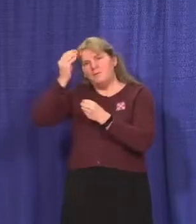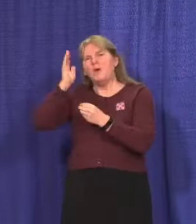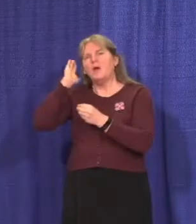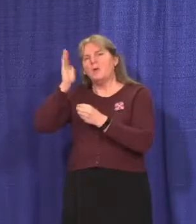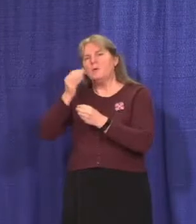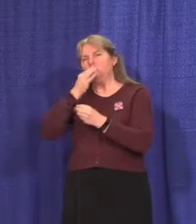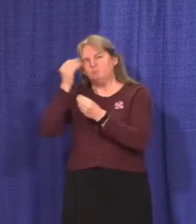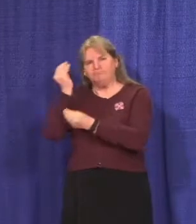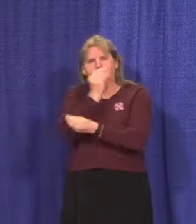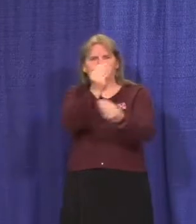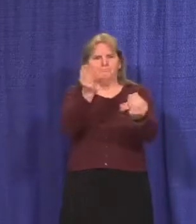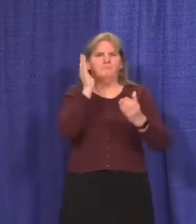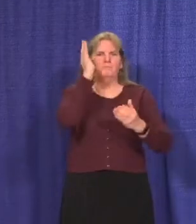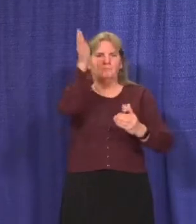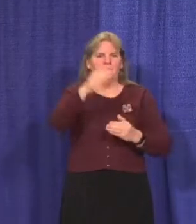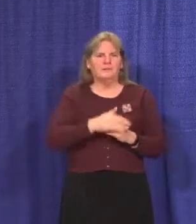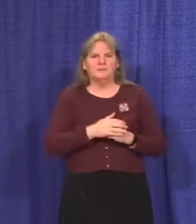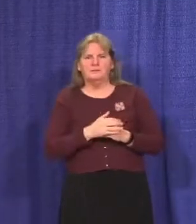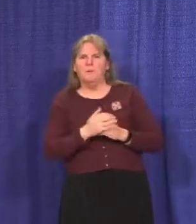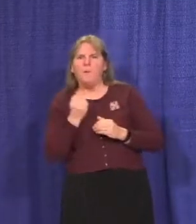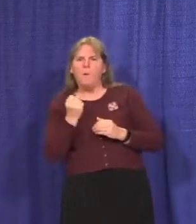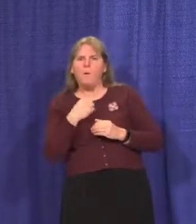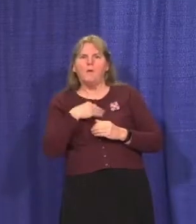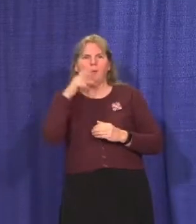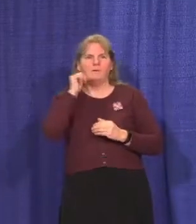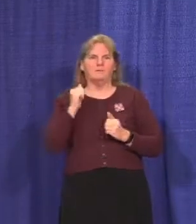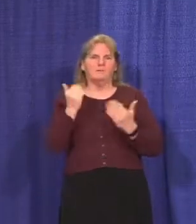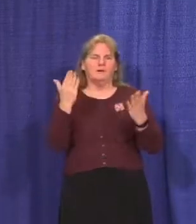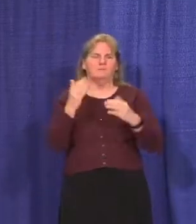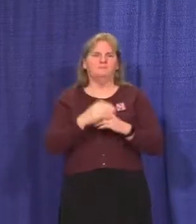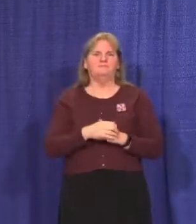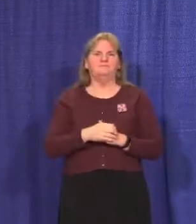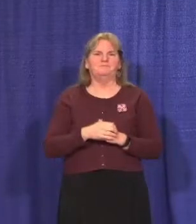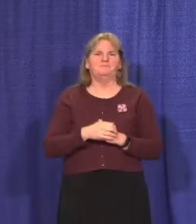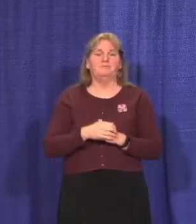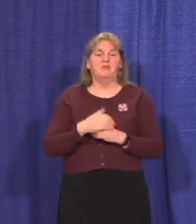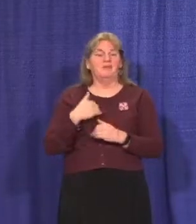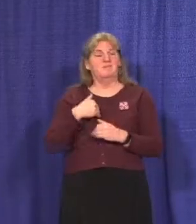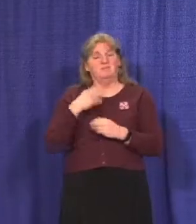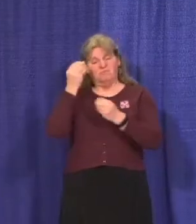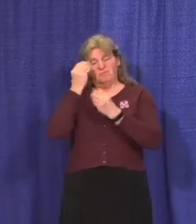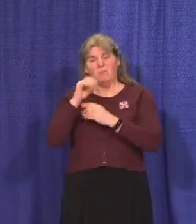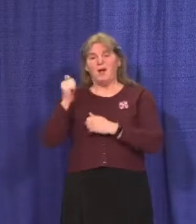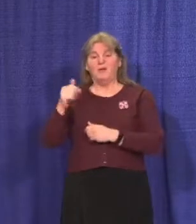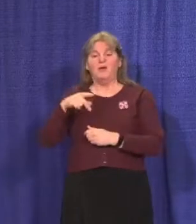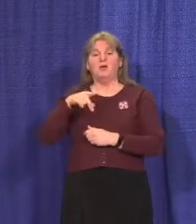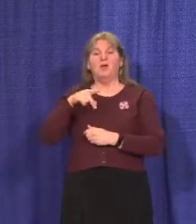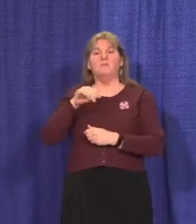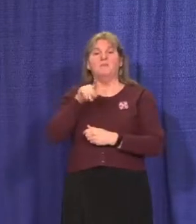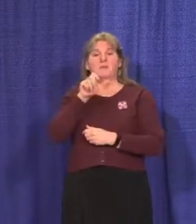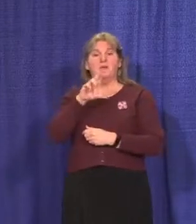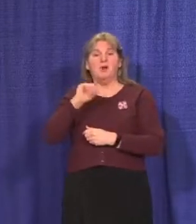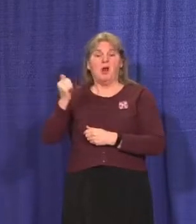I have told my federal counterparts in no uncertain terms they need to stick to their commitment a prioritizing